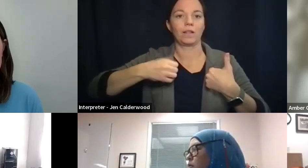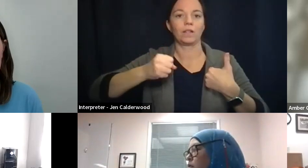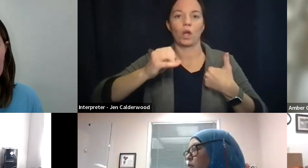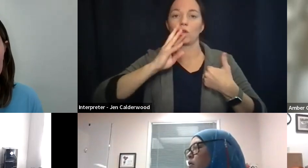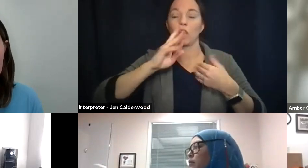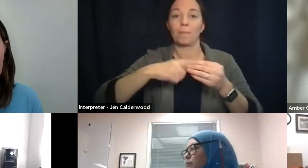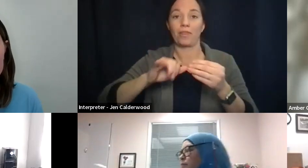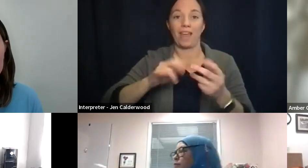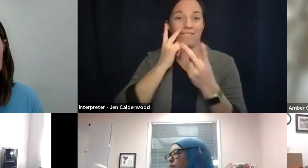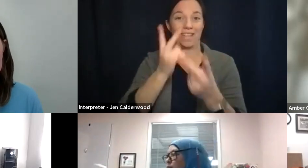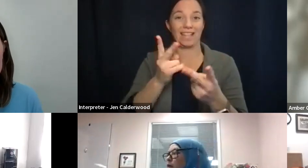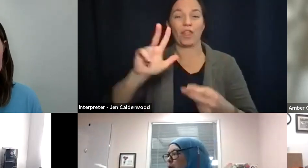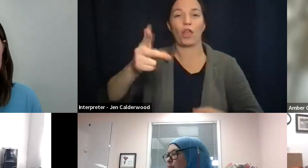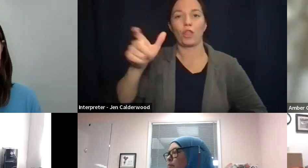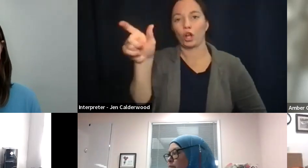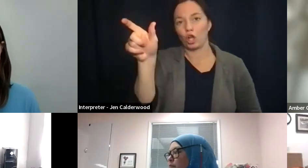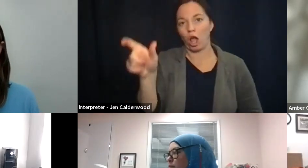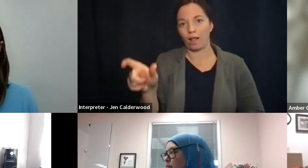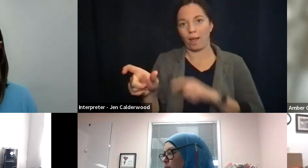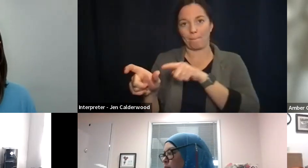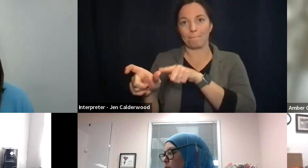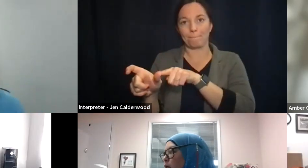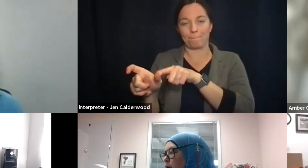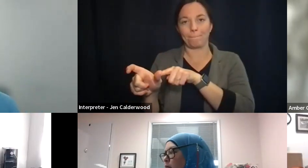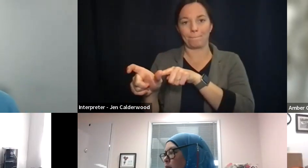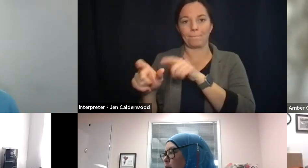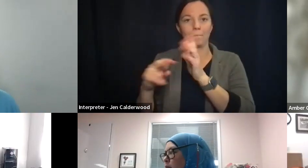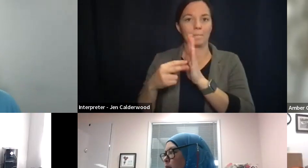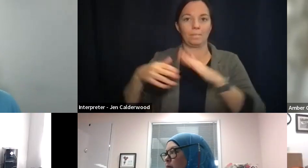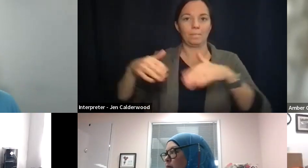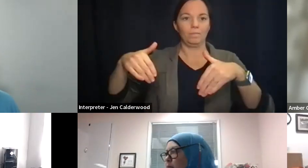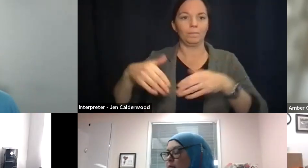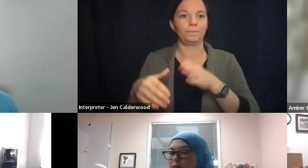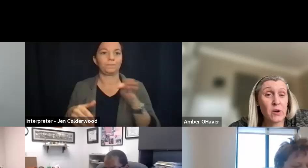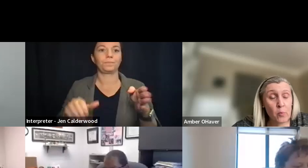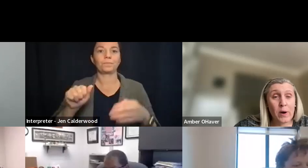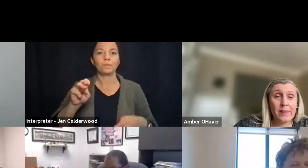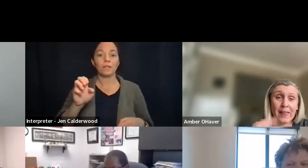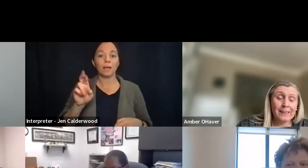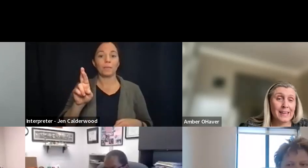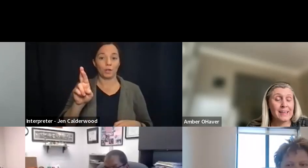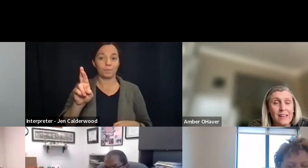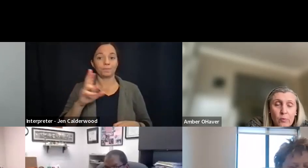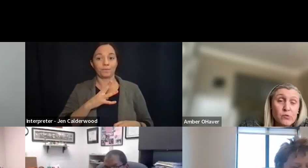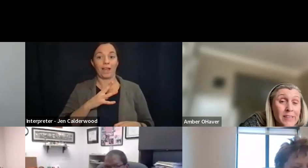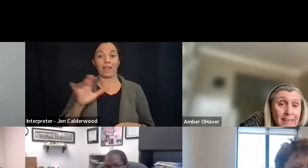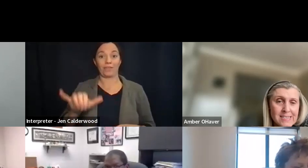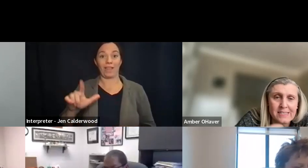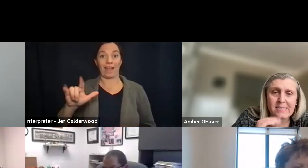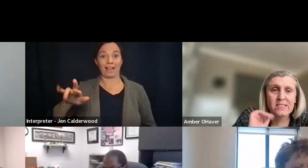So, really quick. I was gonna say, the link that I posted actually, the third column California doesn't have anything. So you have not had one yet. So you have not had one yet. So that's where, when we're talking about these visits. Oh! That's where it when we're talking about the visits that third column. That's third column you're gonna look sorry.